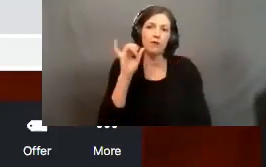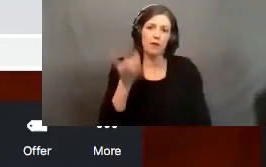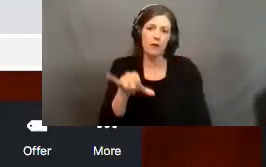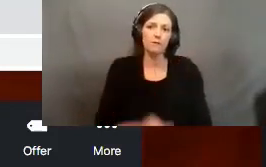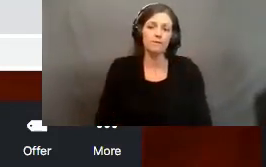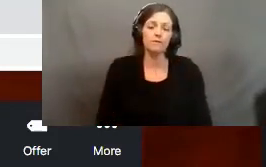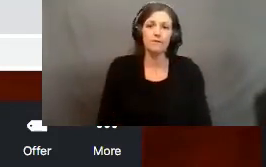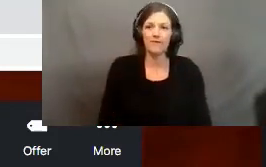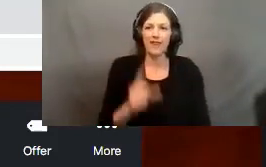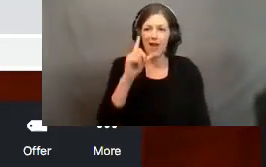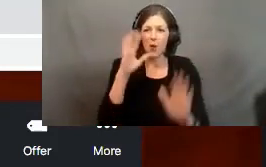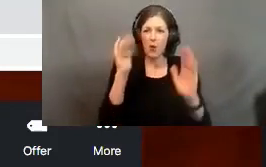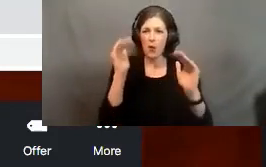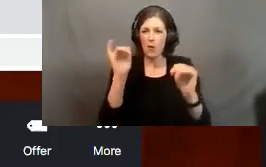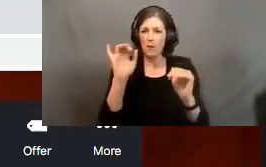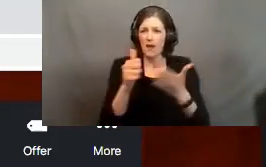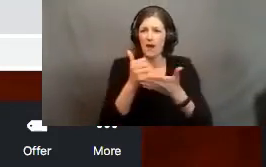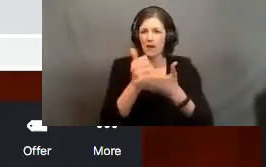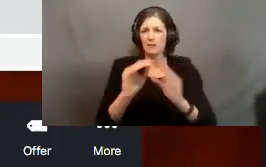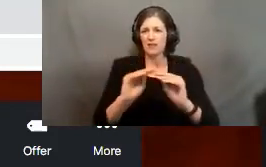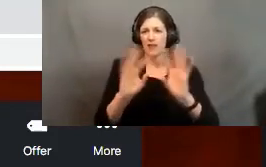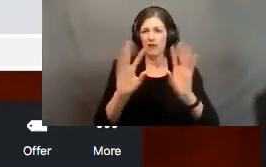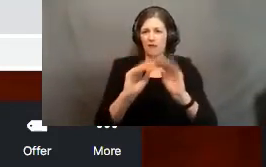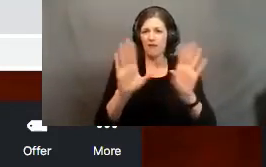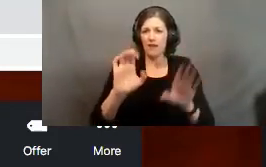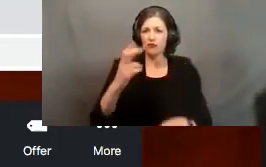helps clarify the chat for 12:40:07 this platform. I know